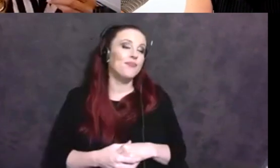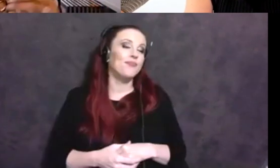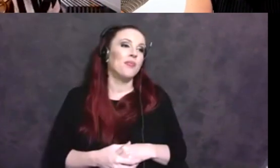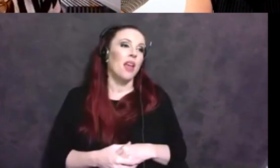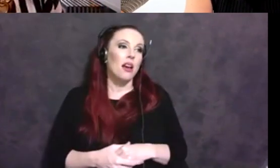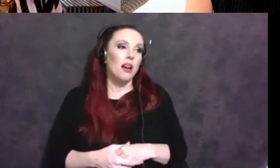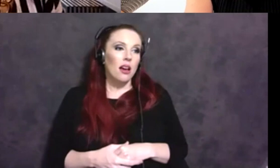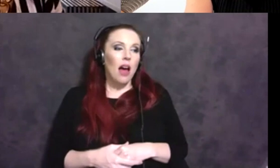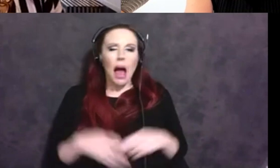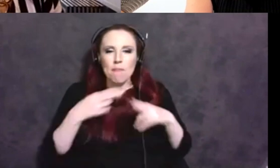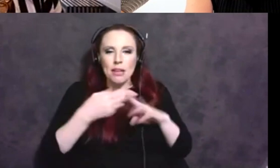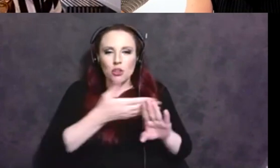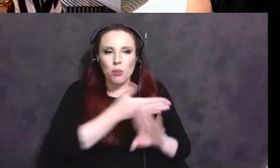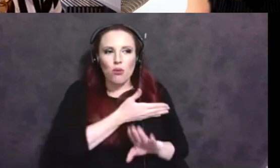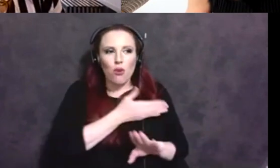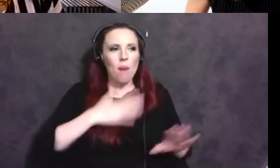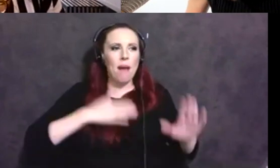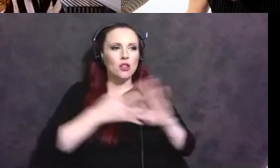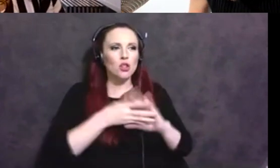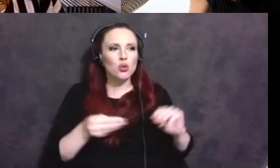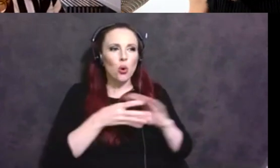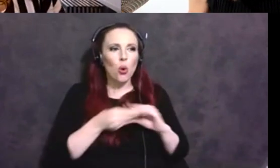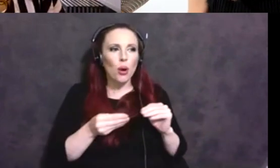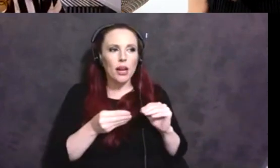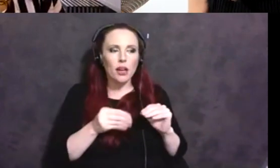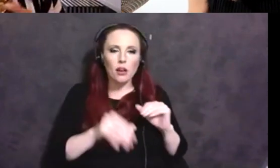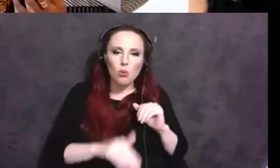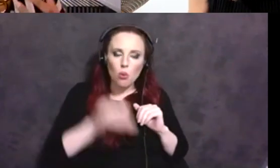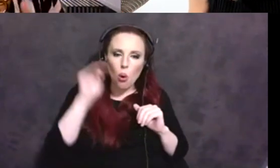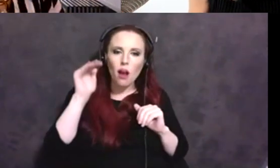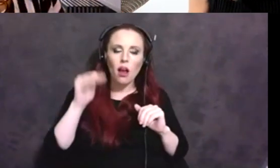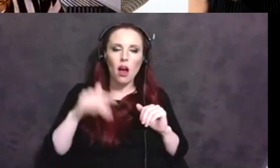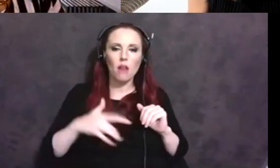it with love and empathy and compassion for ourselves. The last thing I will say because